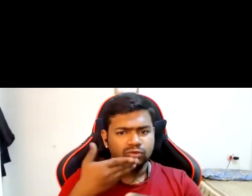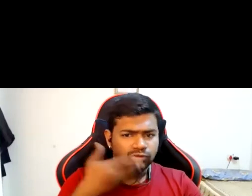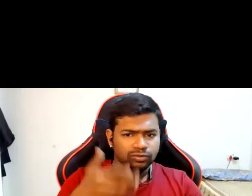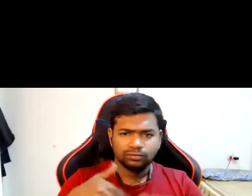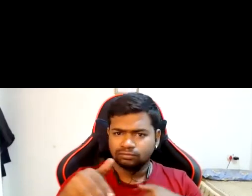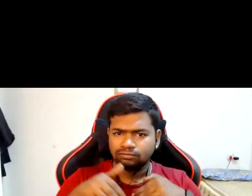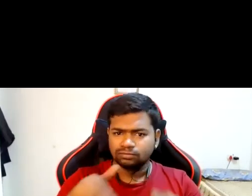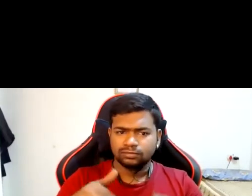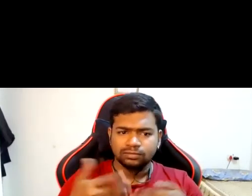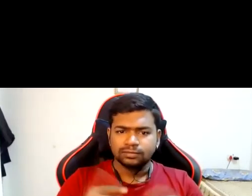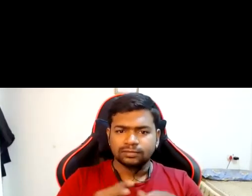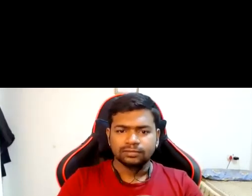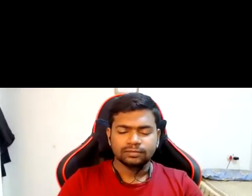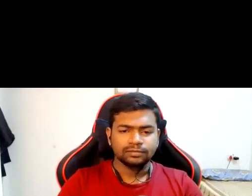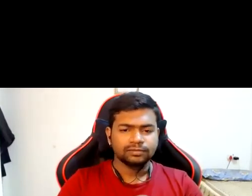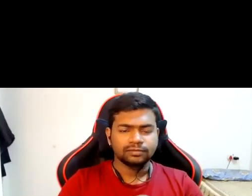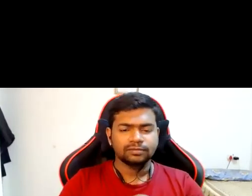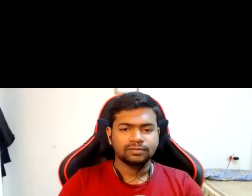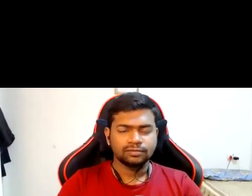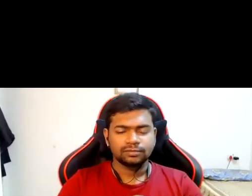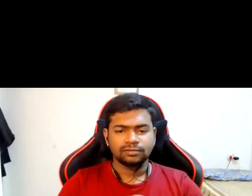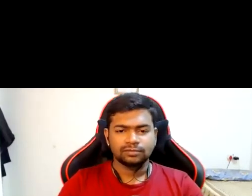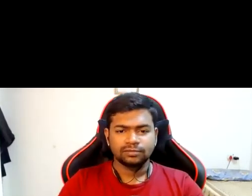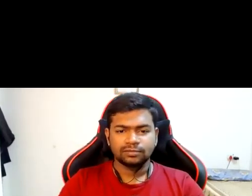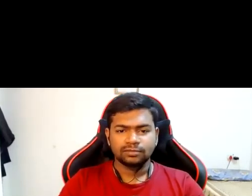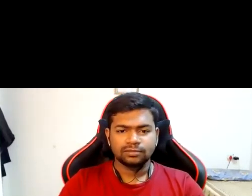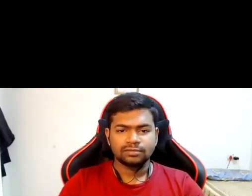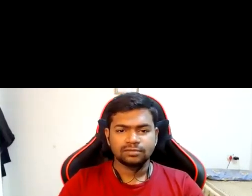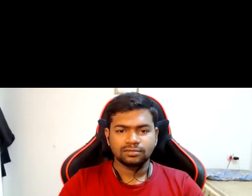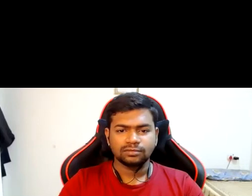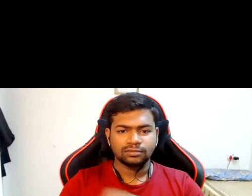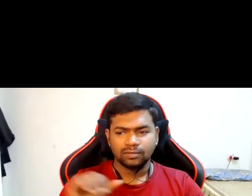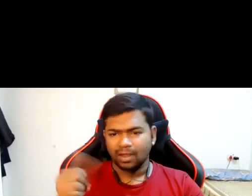but no. And then I found some truly amazing friends in college.